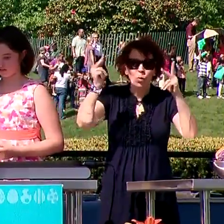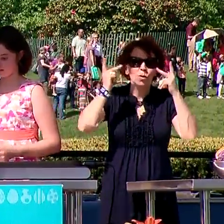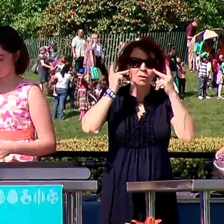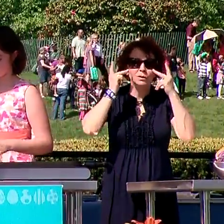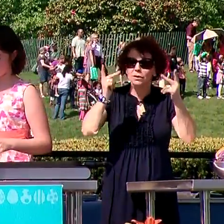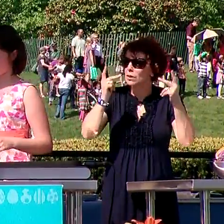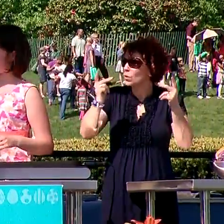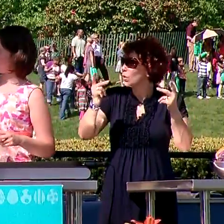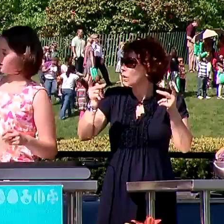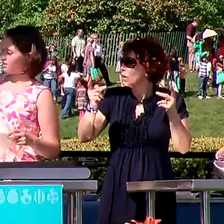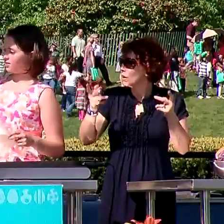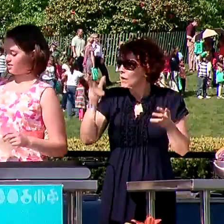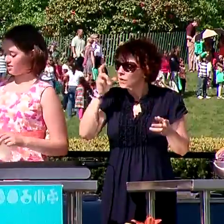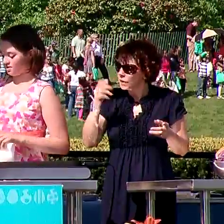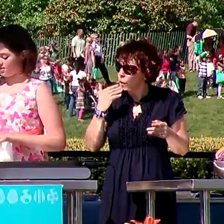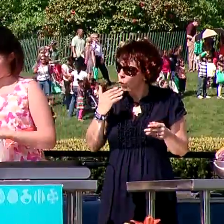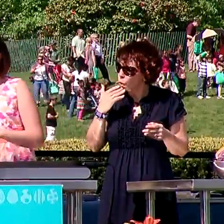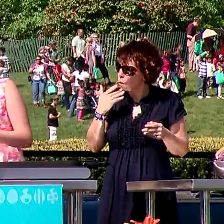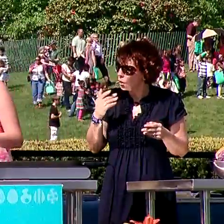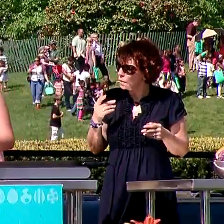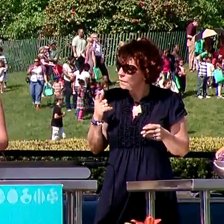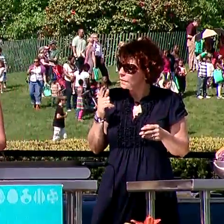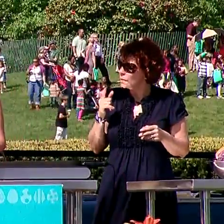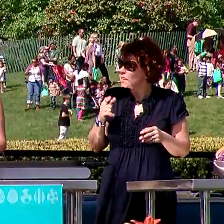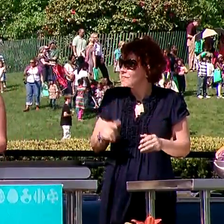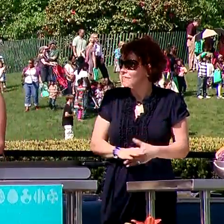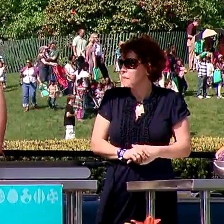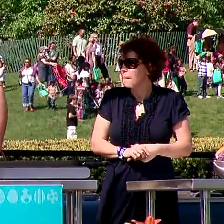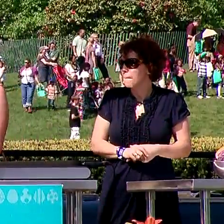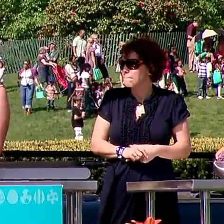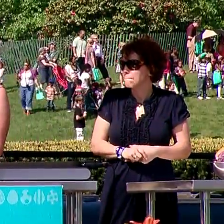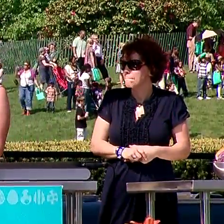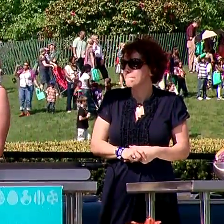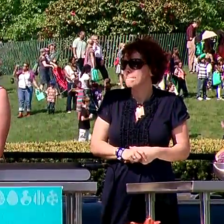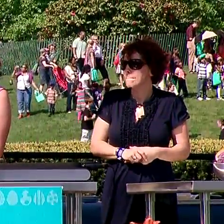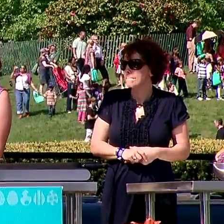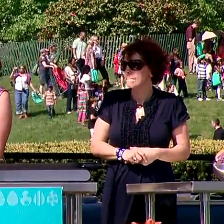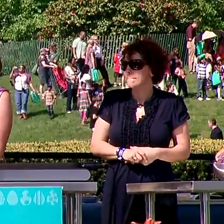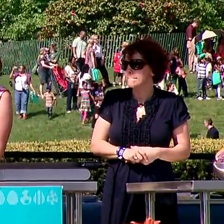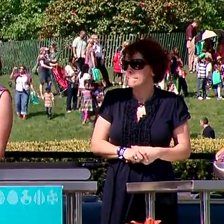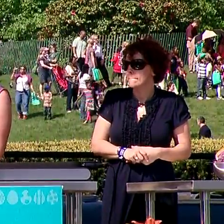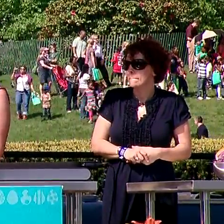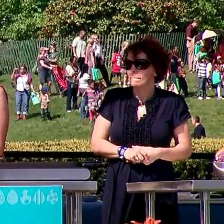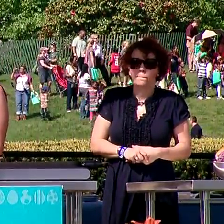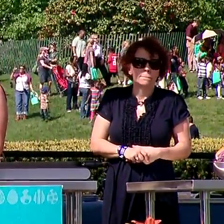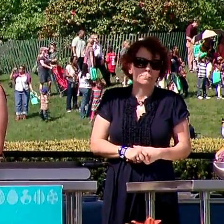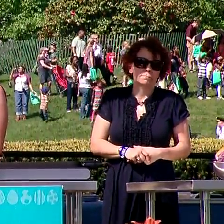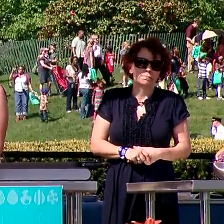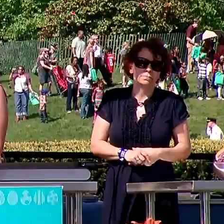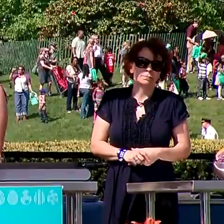let's hear how yours is.